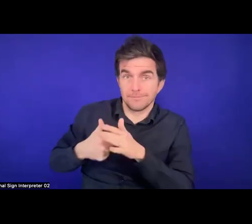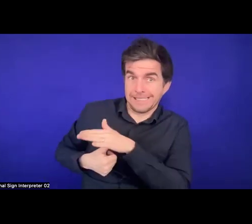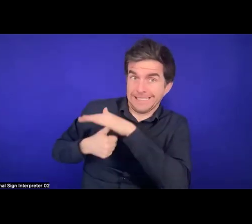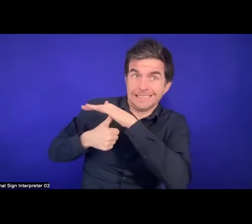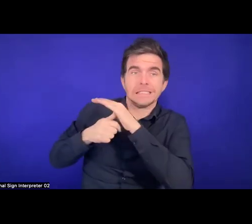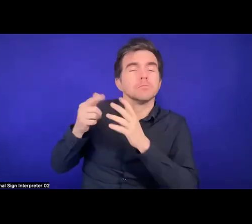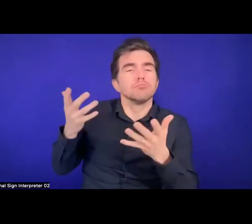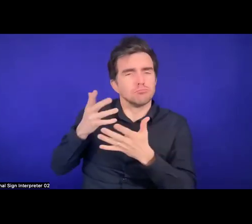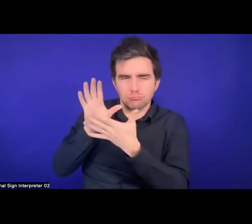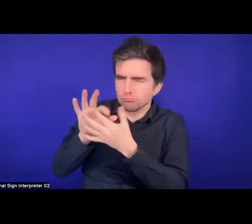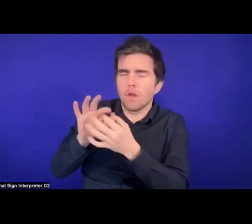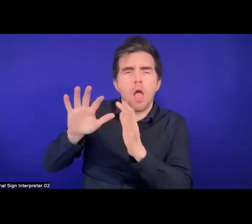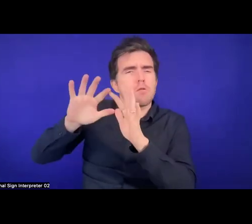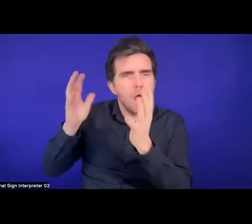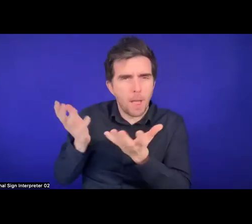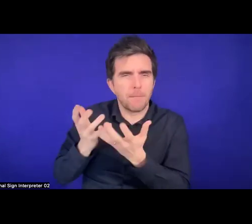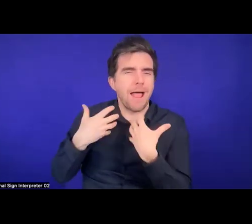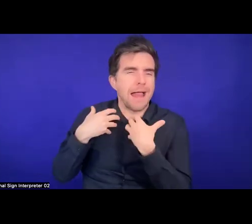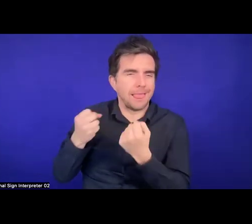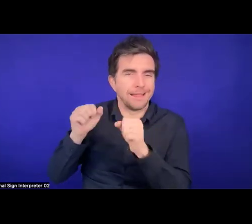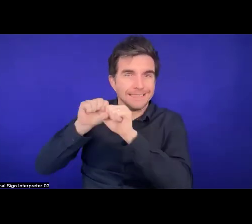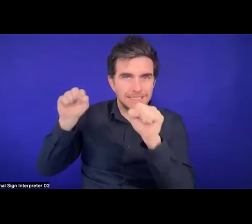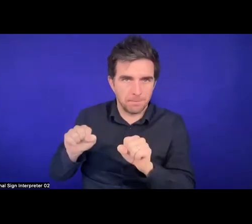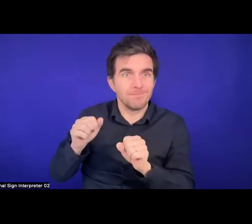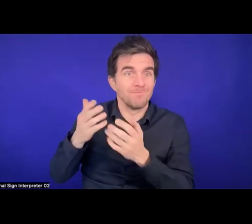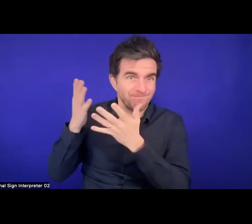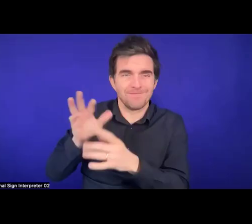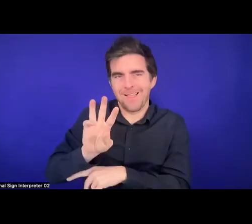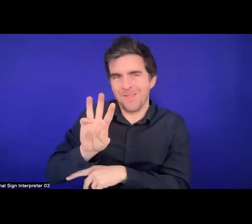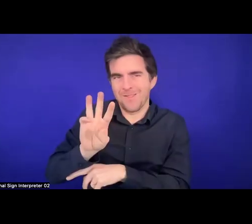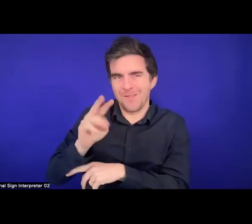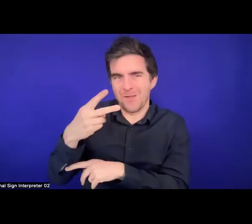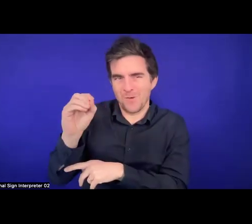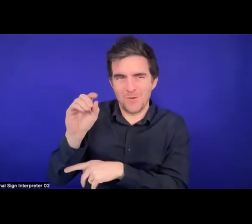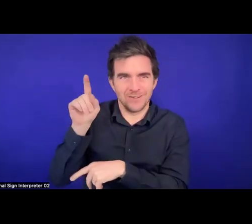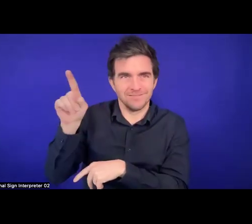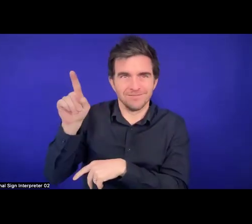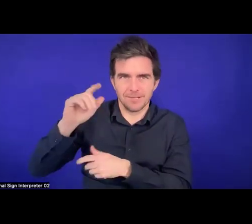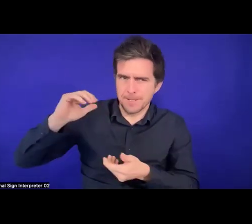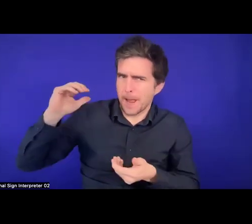close contact and close work with the World Health Organisation. But I represent